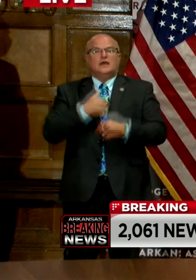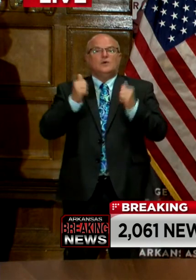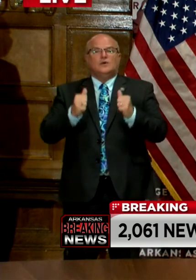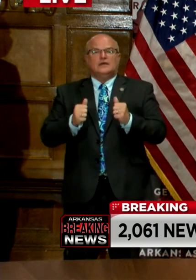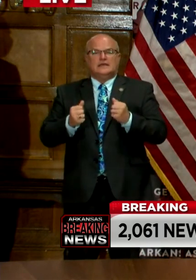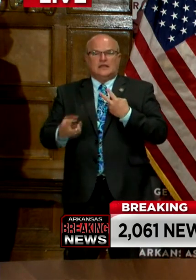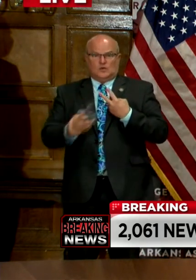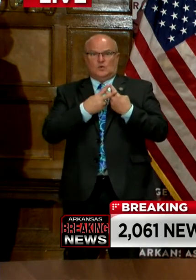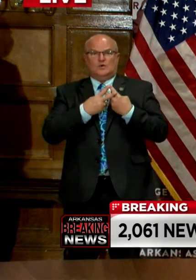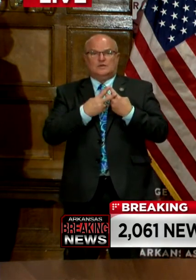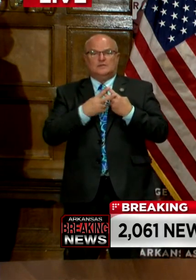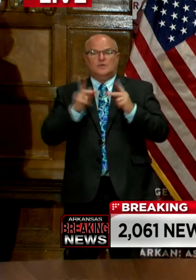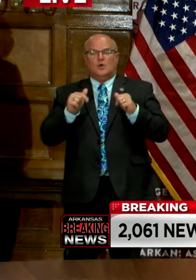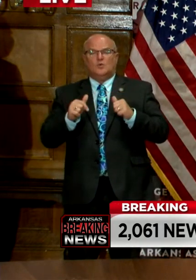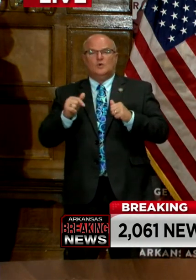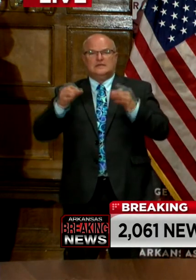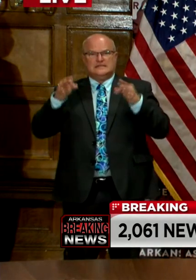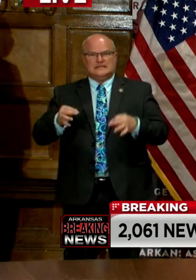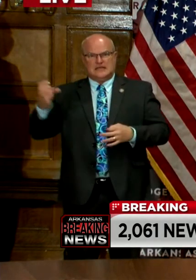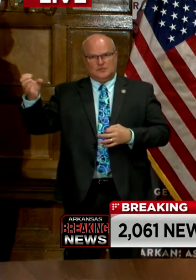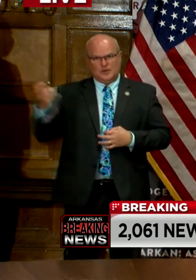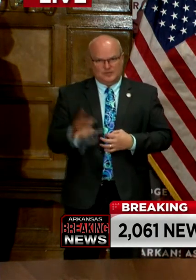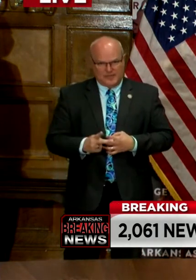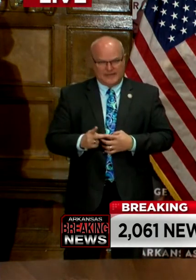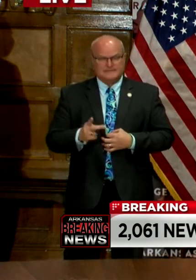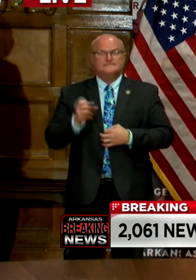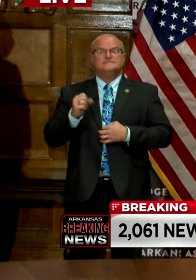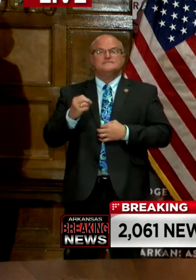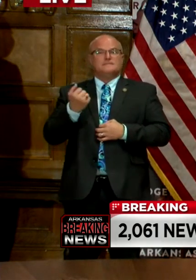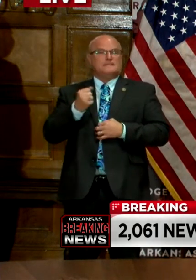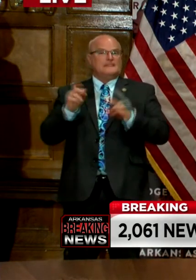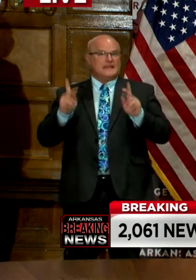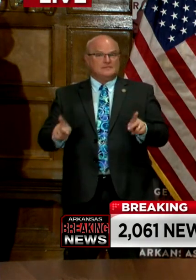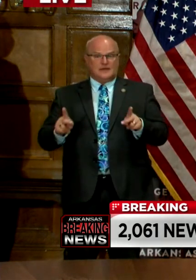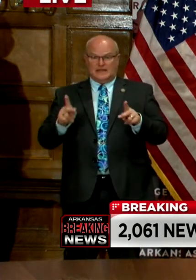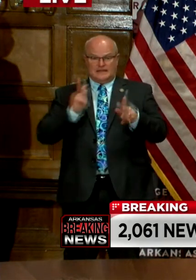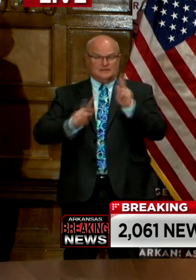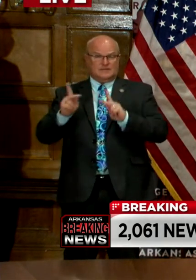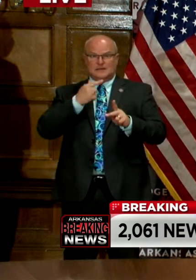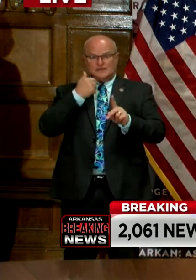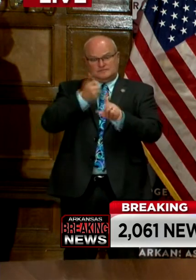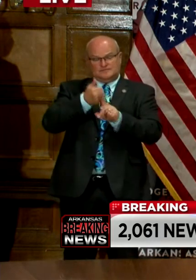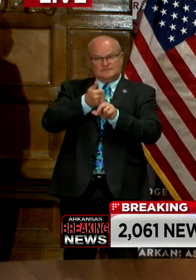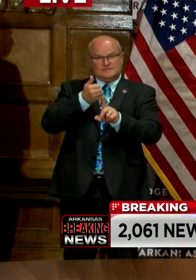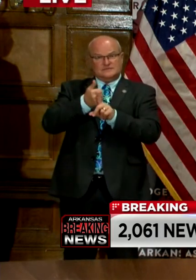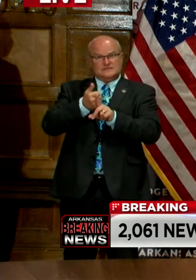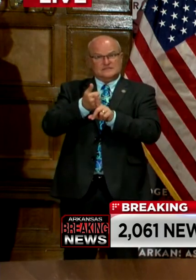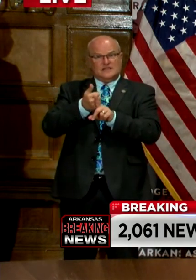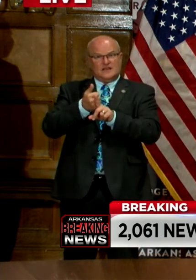WORK ON THIS, WE CREATED GUIDELINES FOR HOSPITAL WORKERS AND HOW WE QUARANTINE THEM AND WHEN WE DECIDE TO BRING THEM